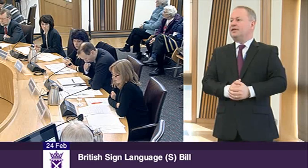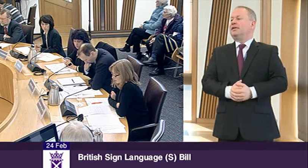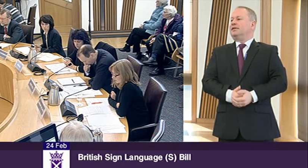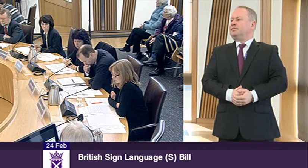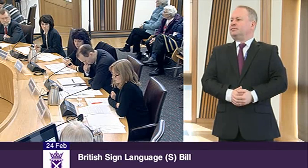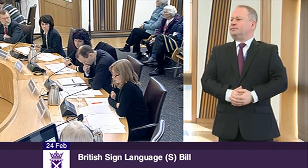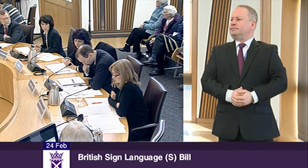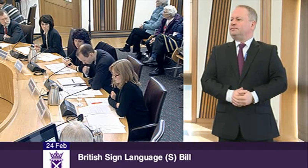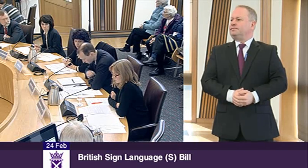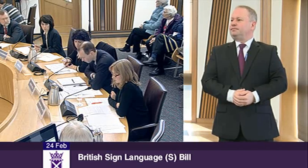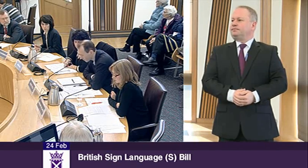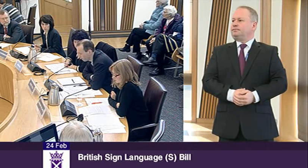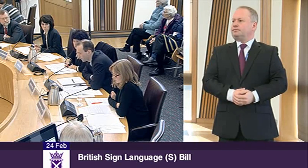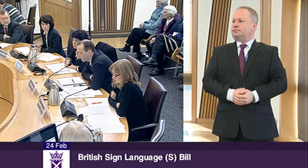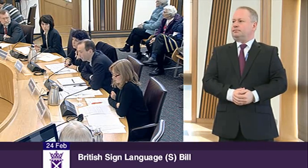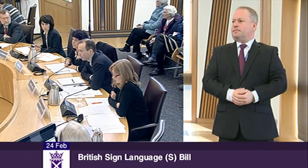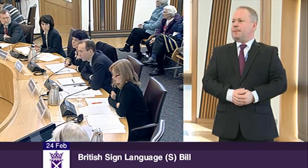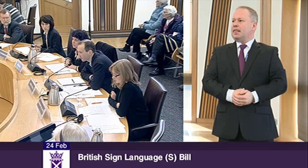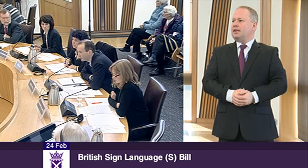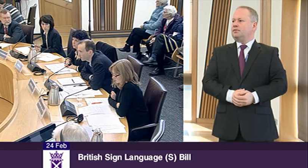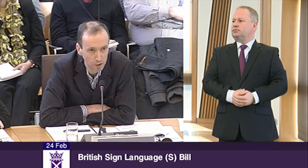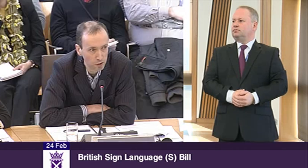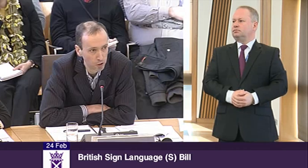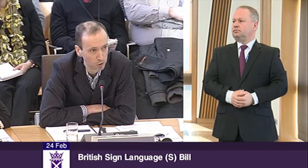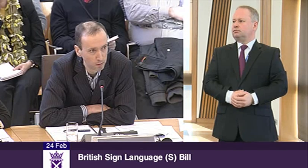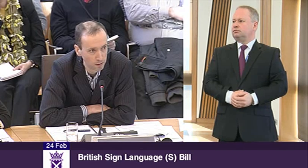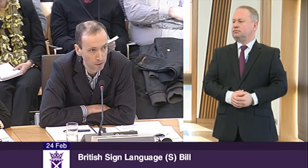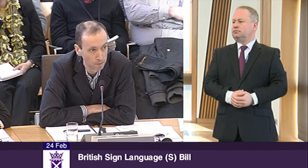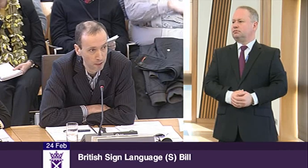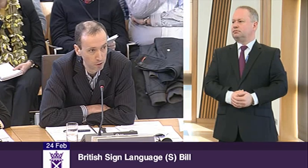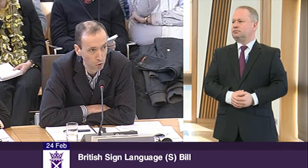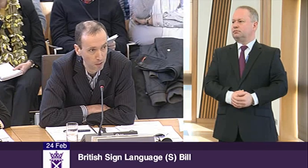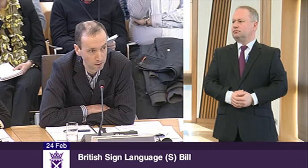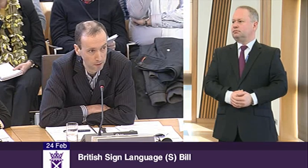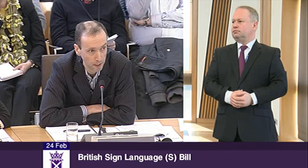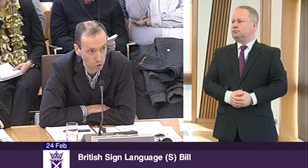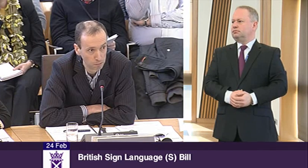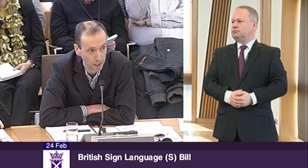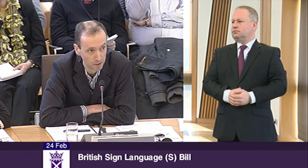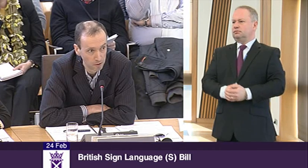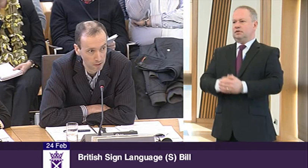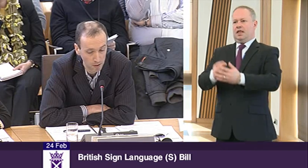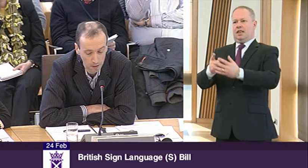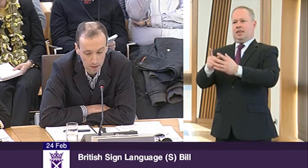Robert Nicol: The relationship between the advisory group and the national plan is important.